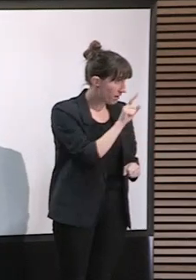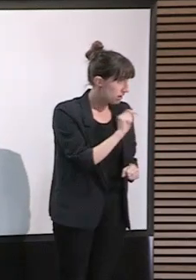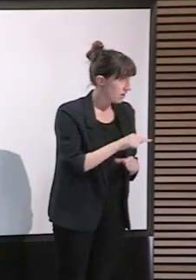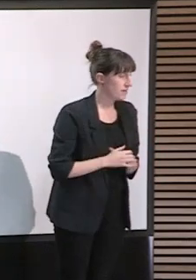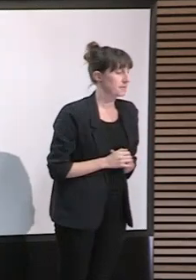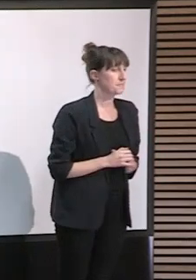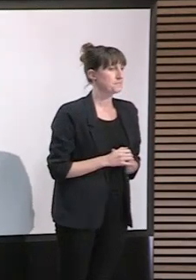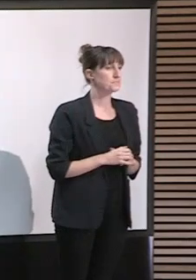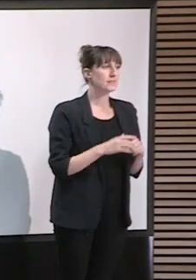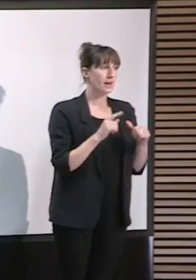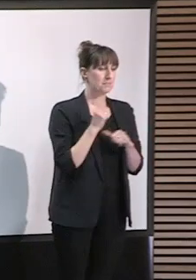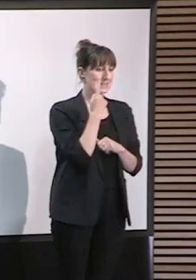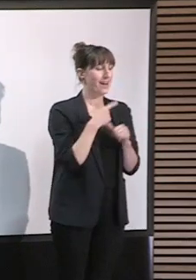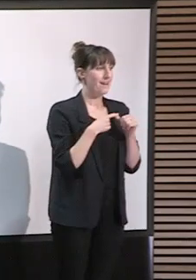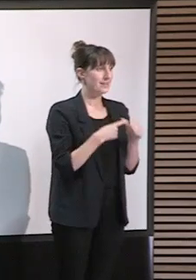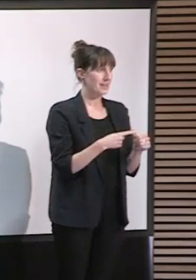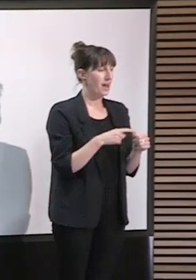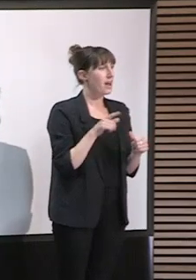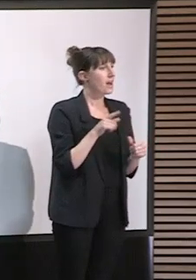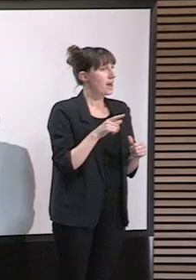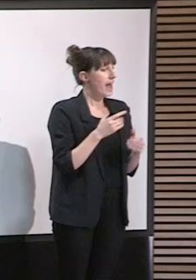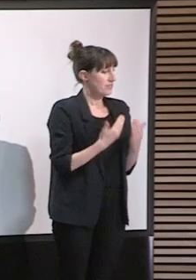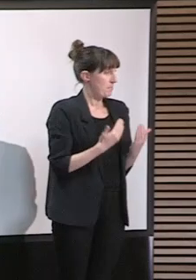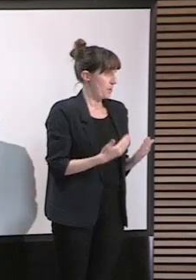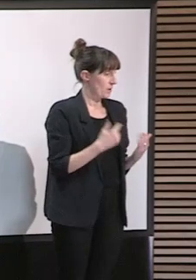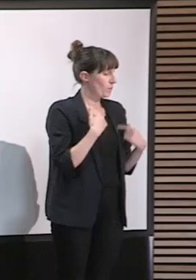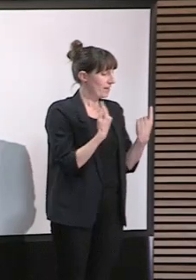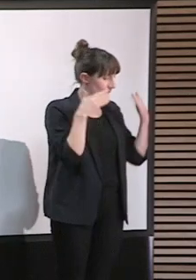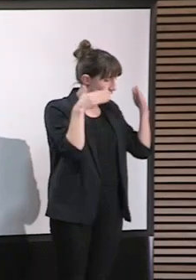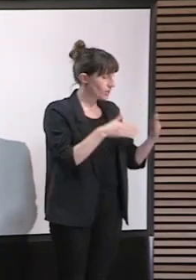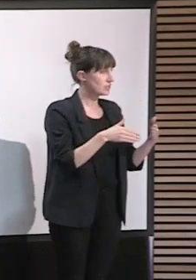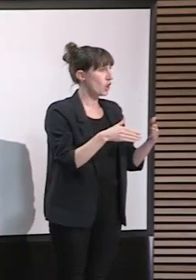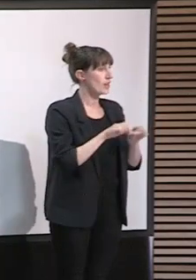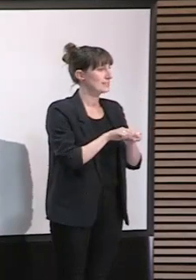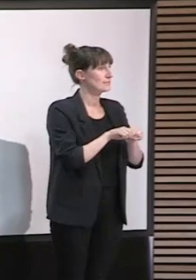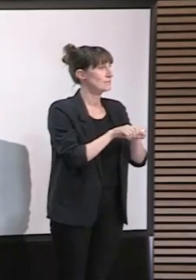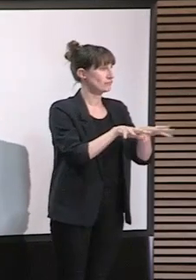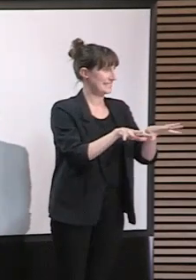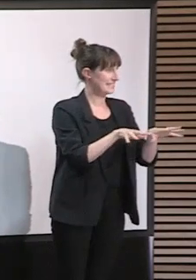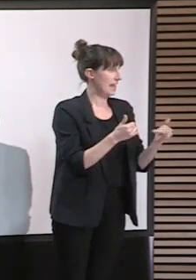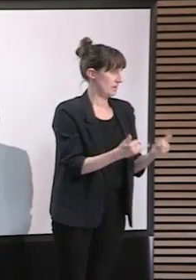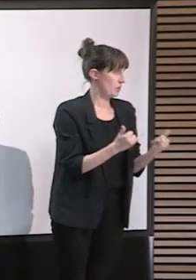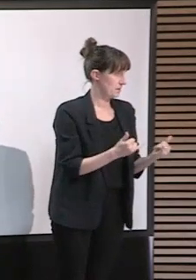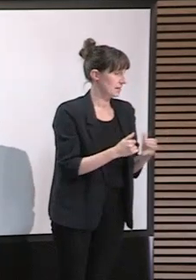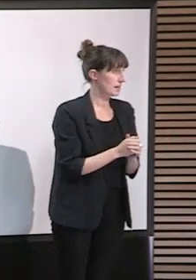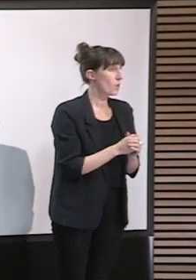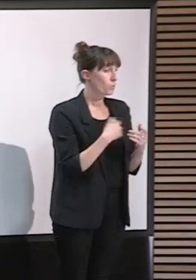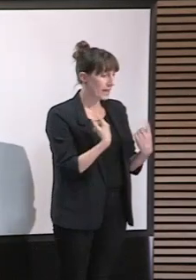they going to lose their job? We have plenty of time to get into that in due source